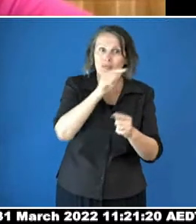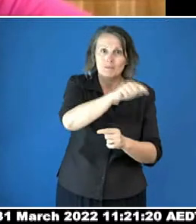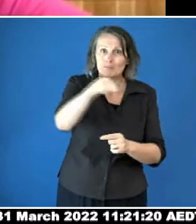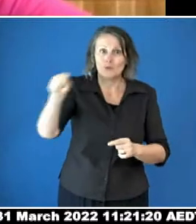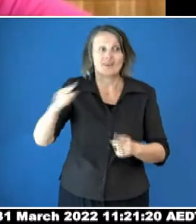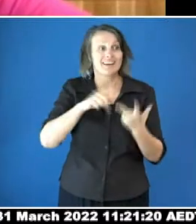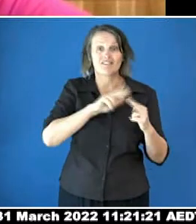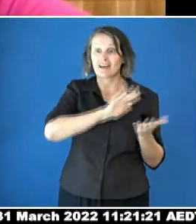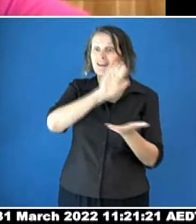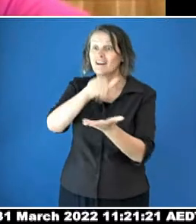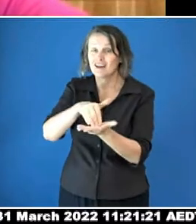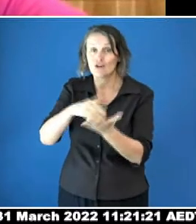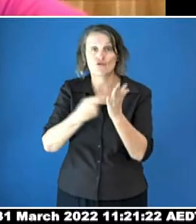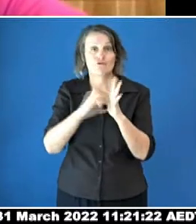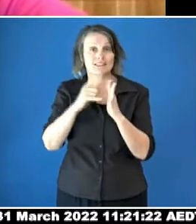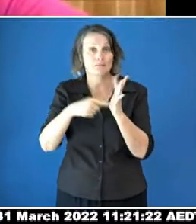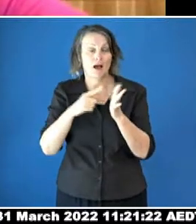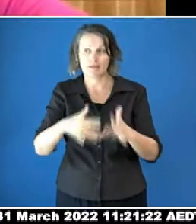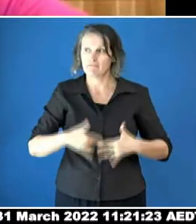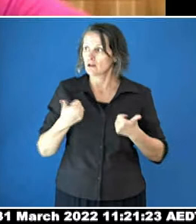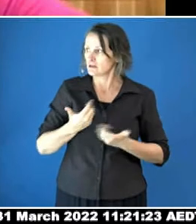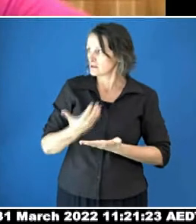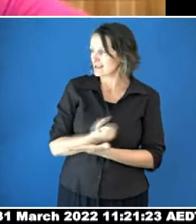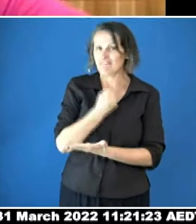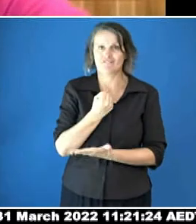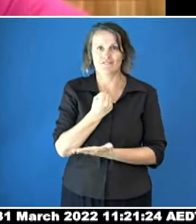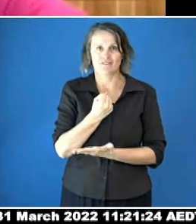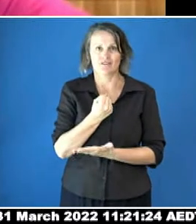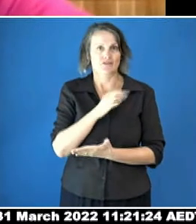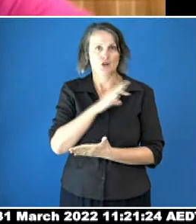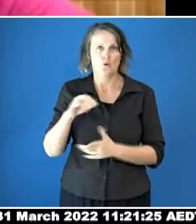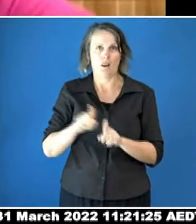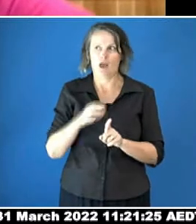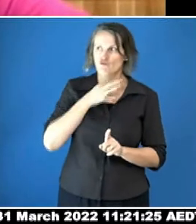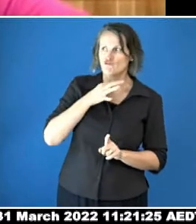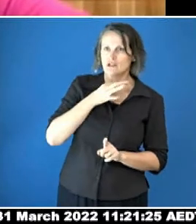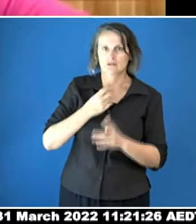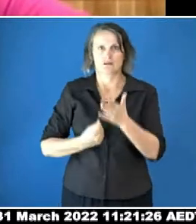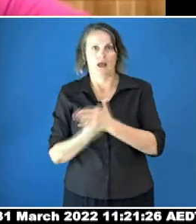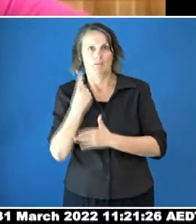centre can go there knowing that they are feeling safe and that there is not the risk that they will be subject to any violence or abuse.